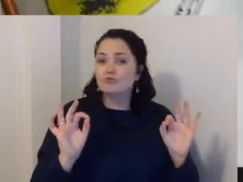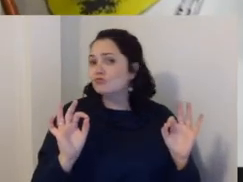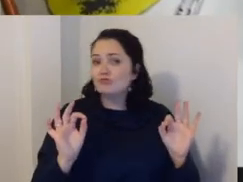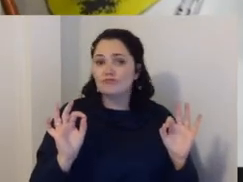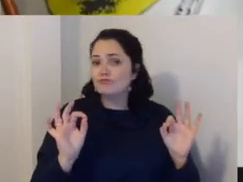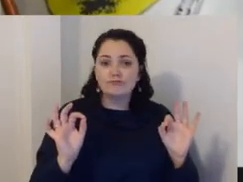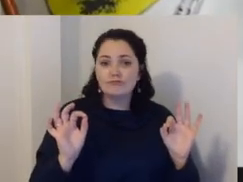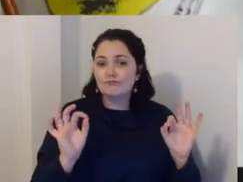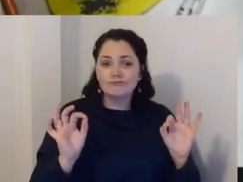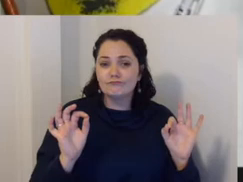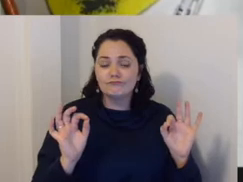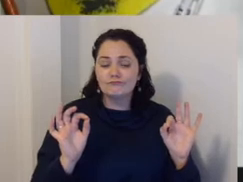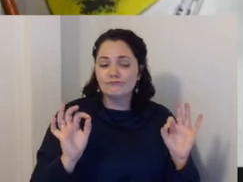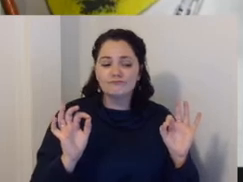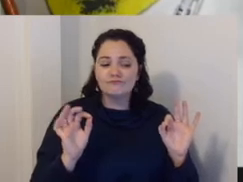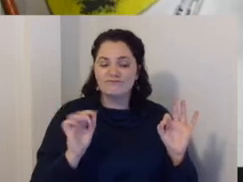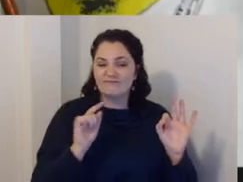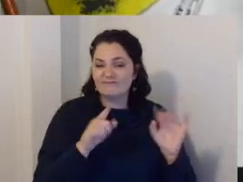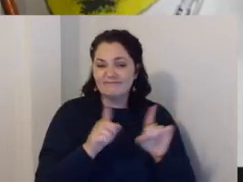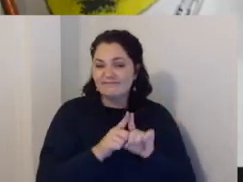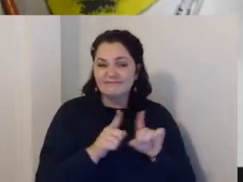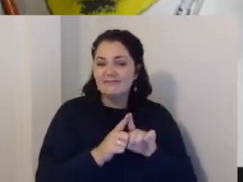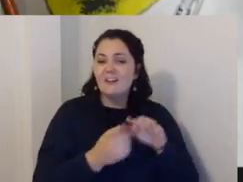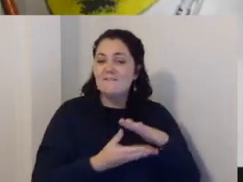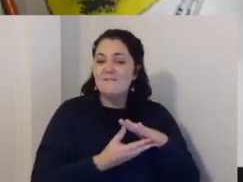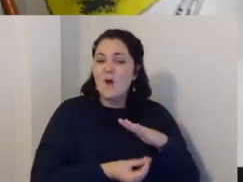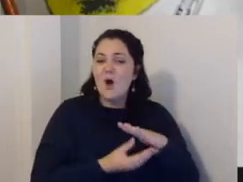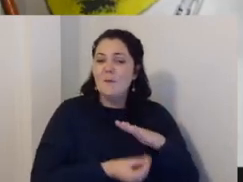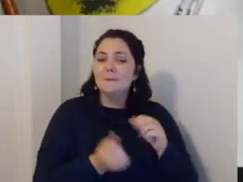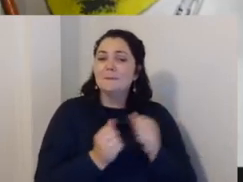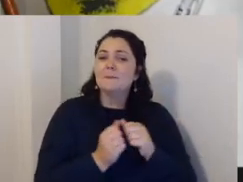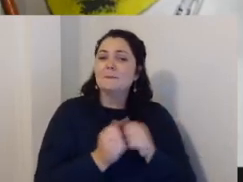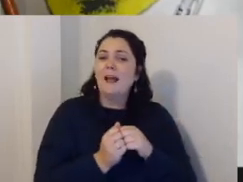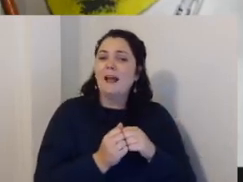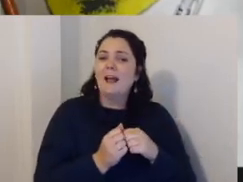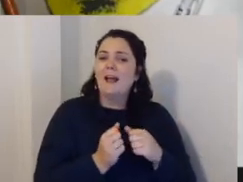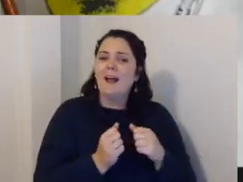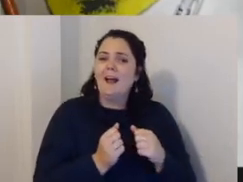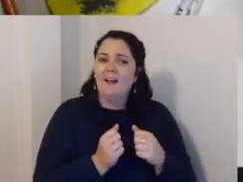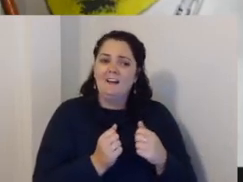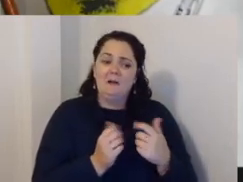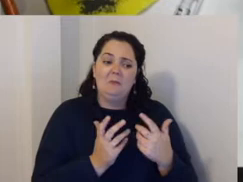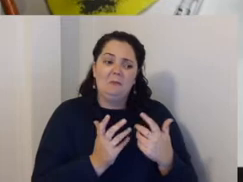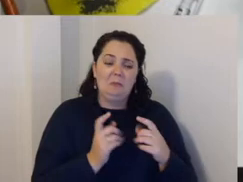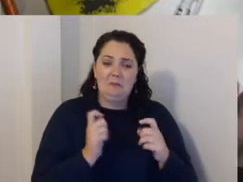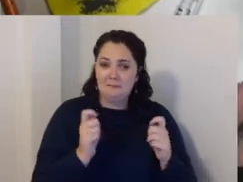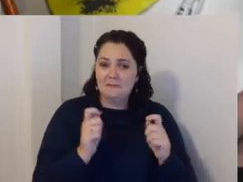all, it is barely one step up from copier paper alright okay but it but it looks good right